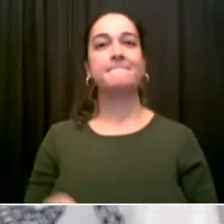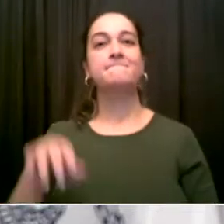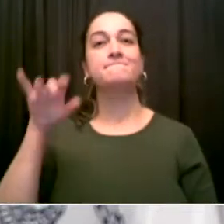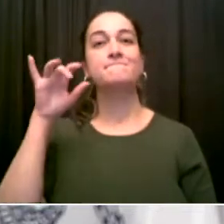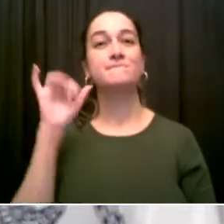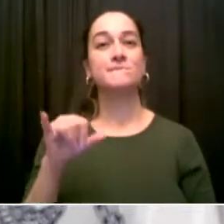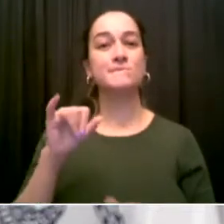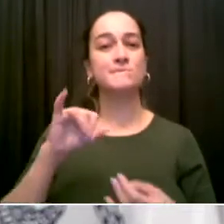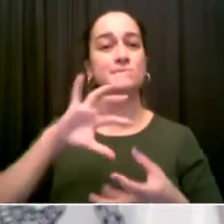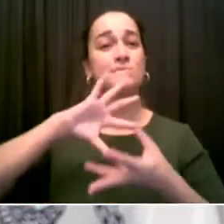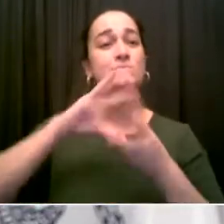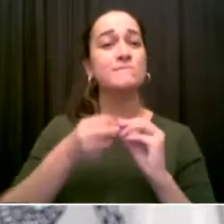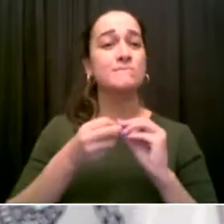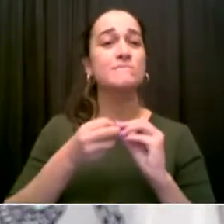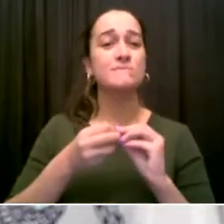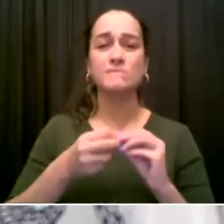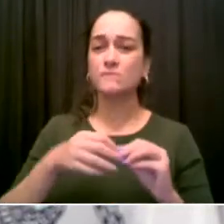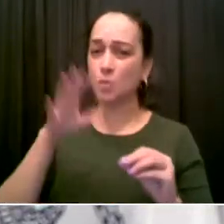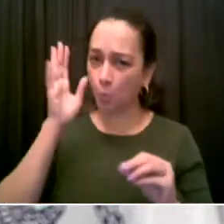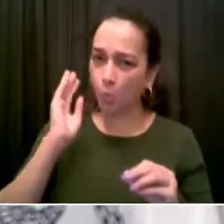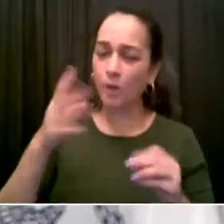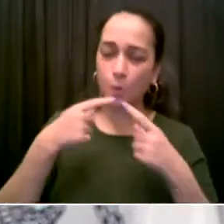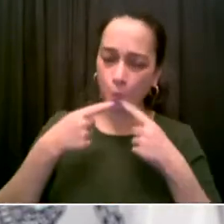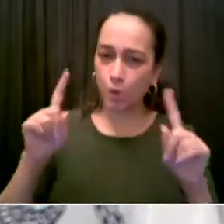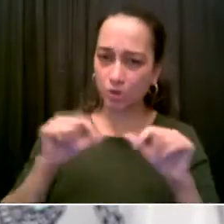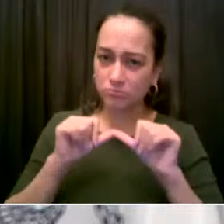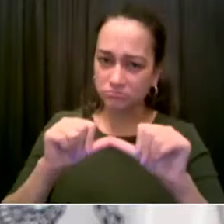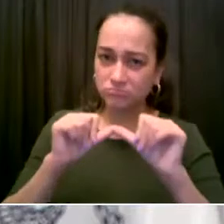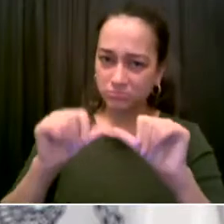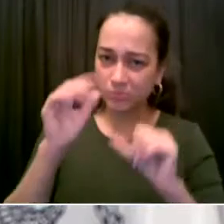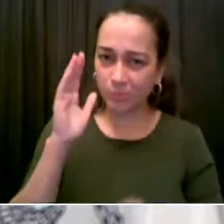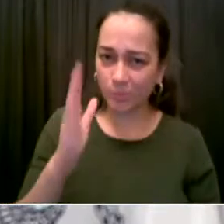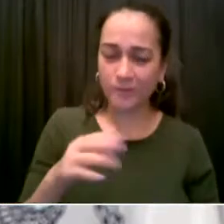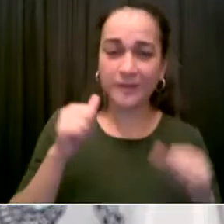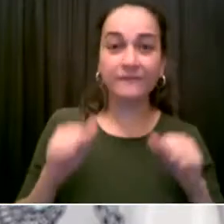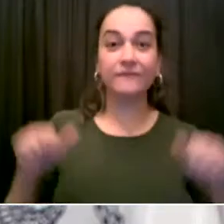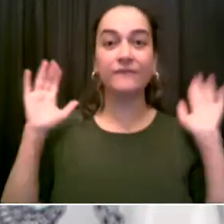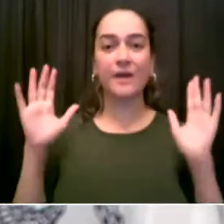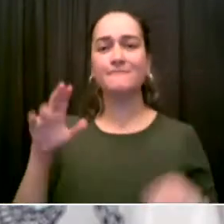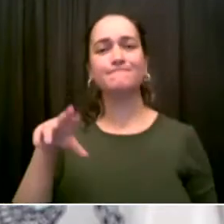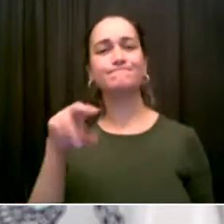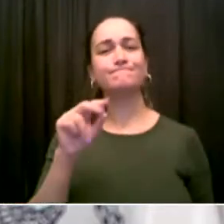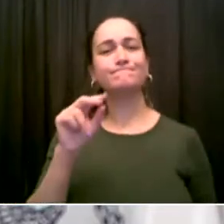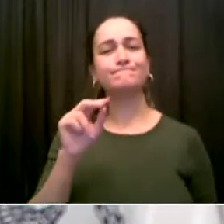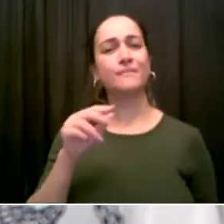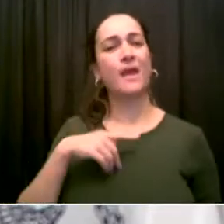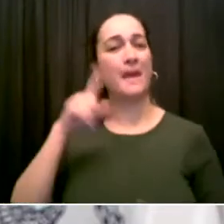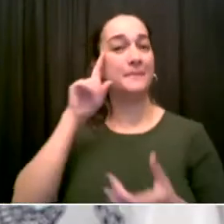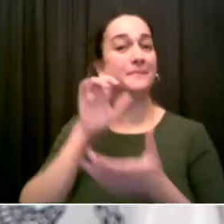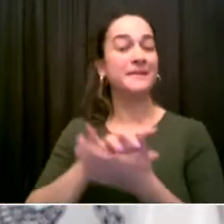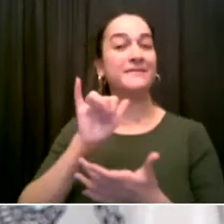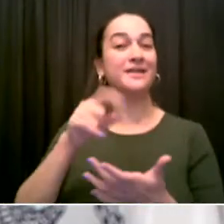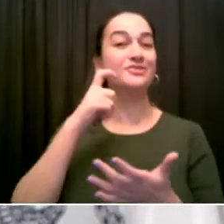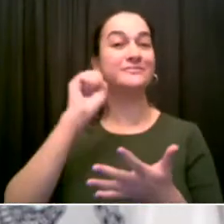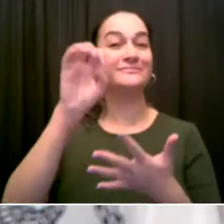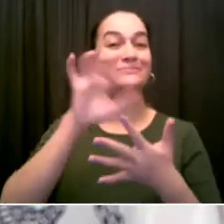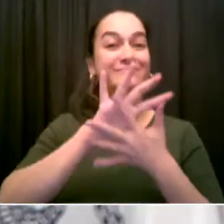ALL OF THESE THINGS WORK AND WE NEED TO DO MORE AND MORE AND KEEP PPALYG INTHEM CONSISTENTLY. I